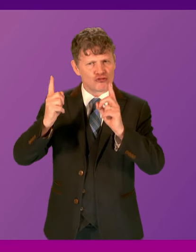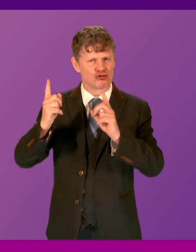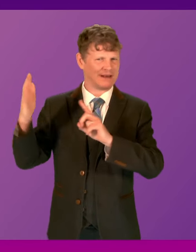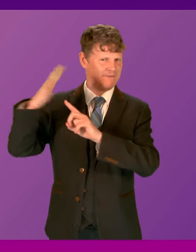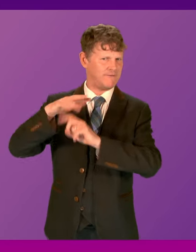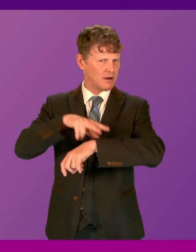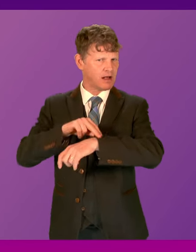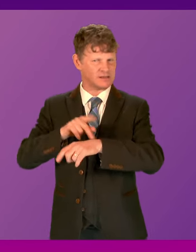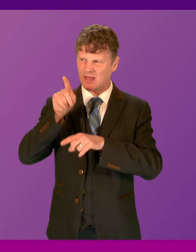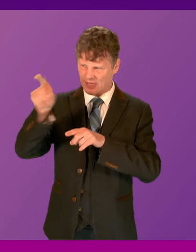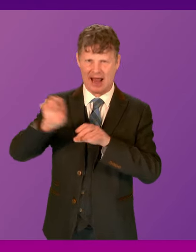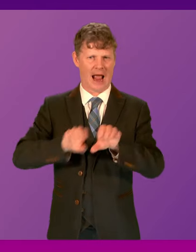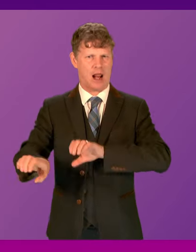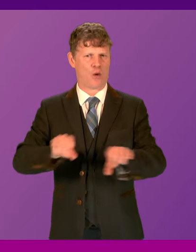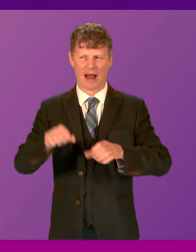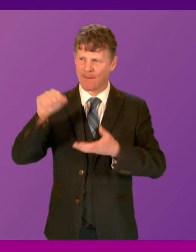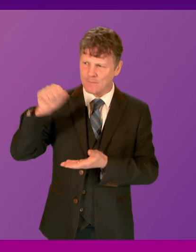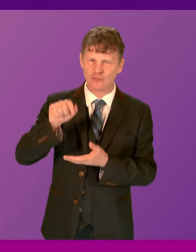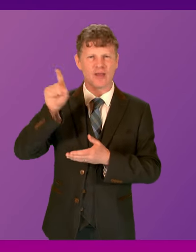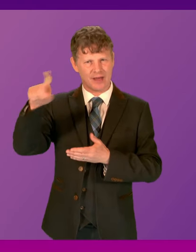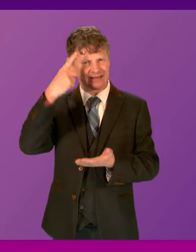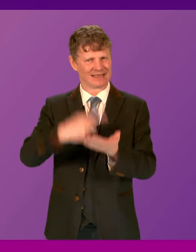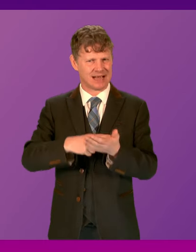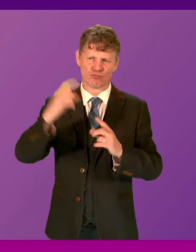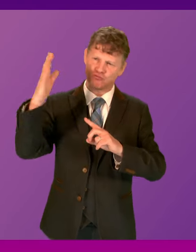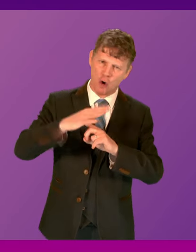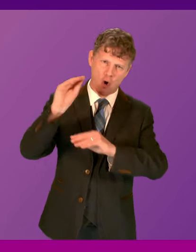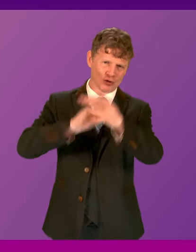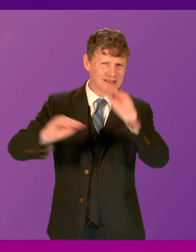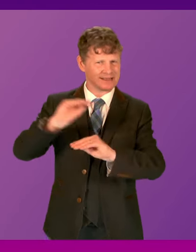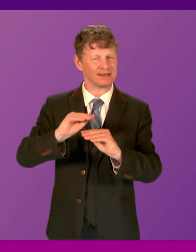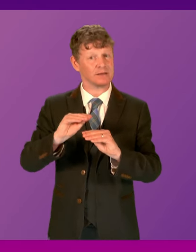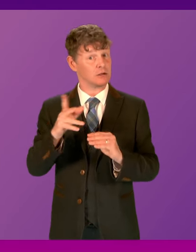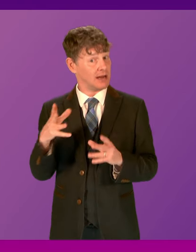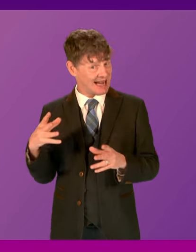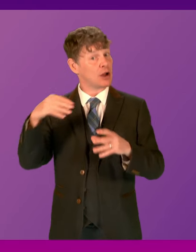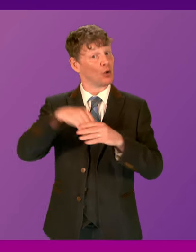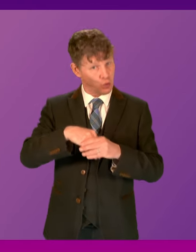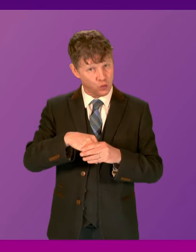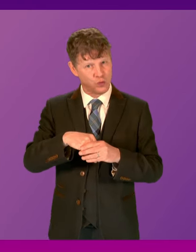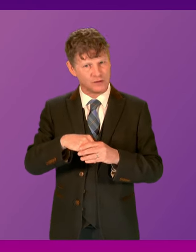priorities and needs, and that should absolutely include the investigation of complaints that are